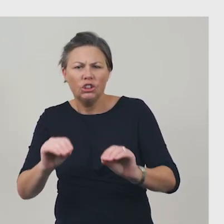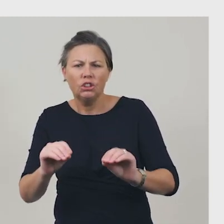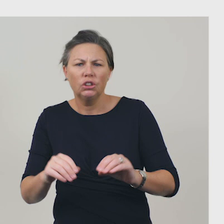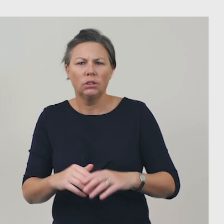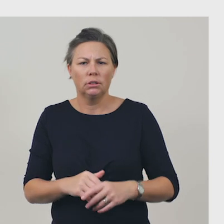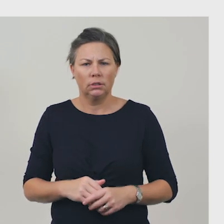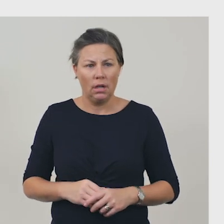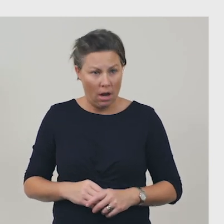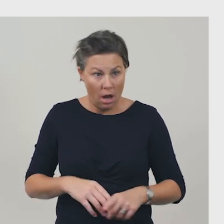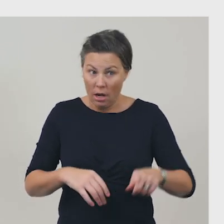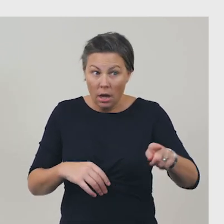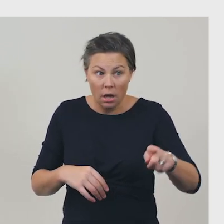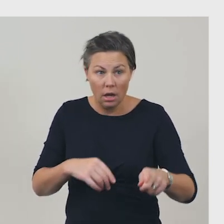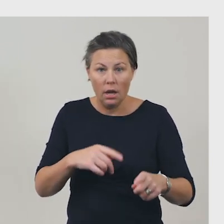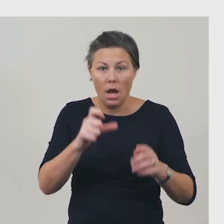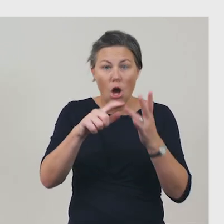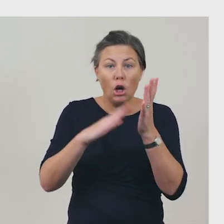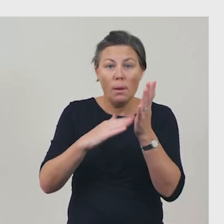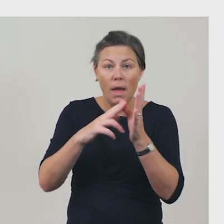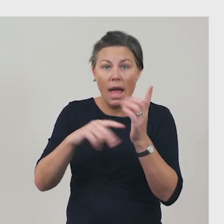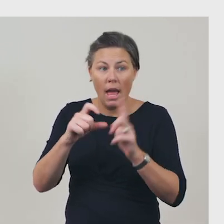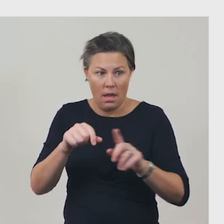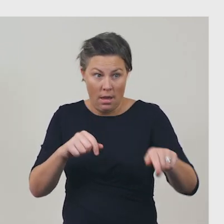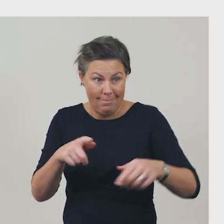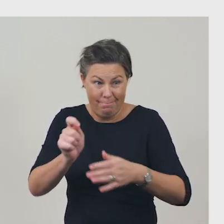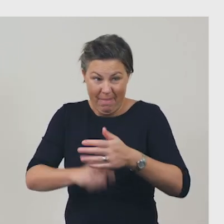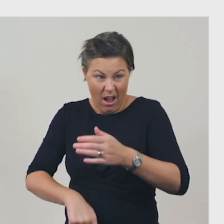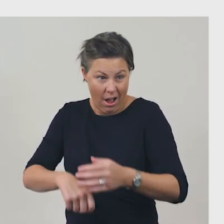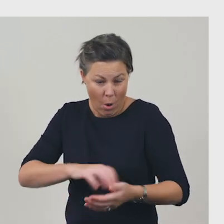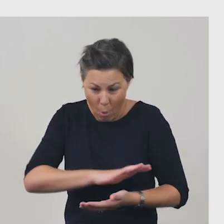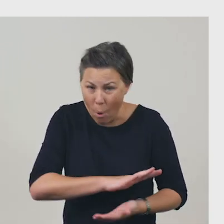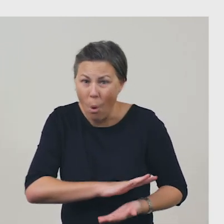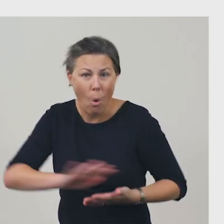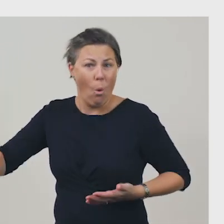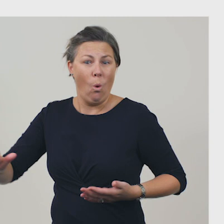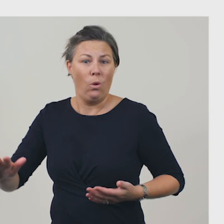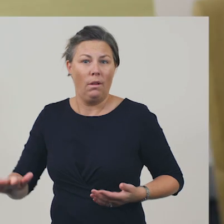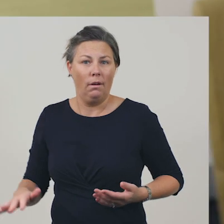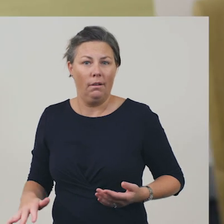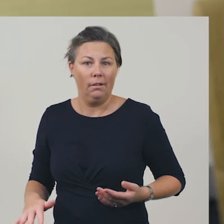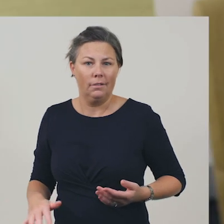‘Collect them all for hours of hilarious and hair-raising horseplay’.